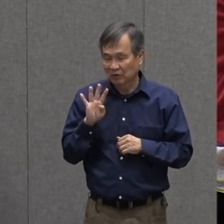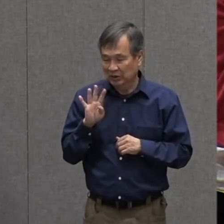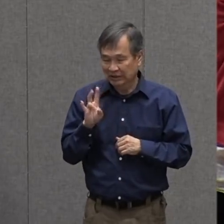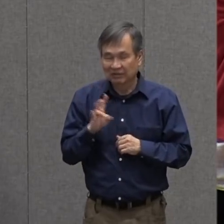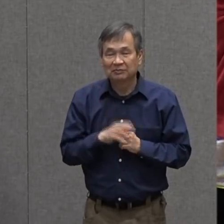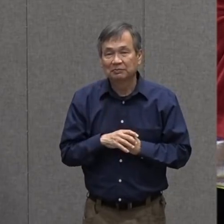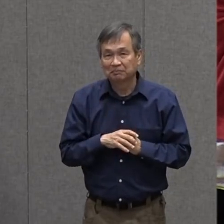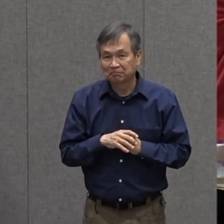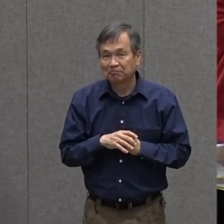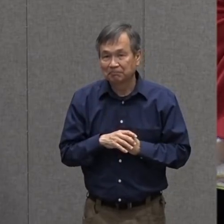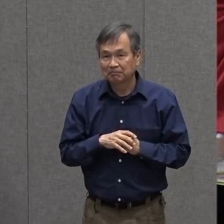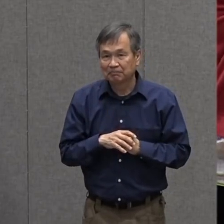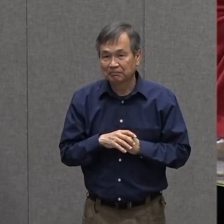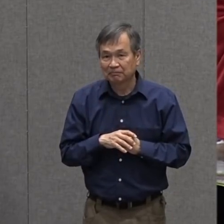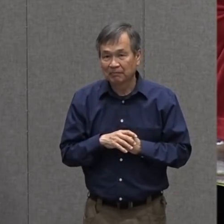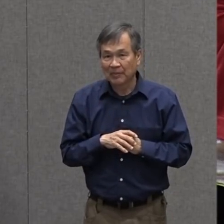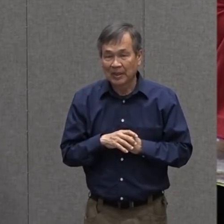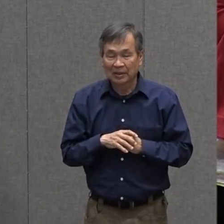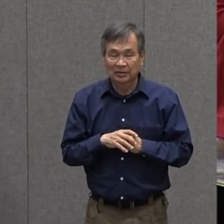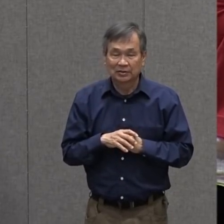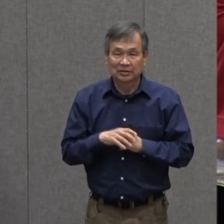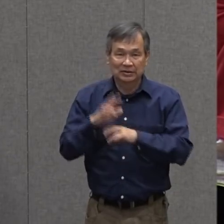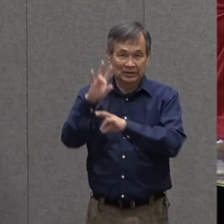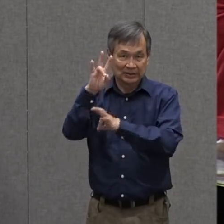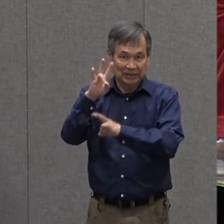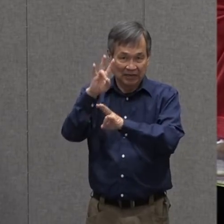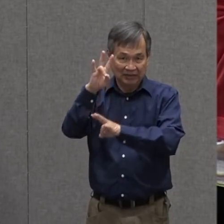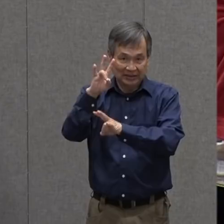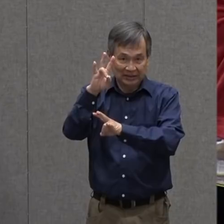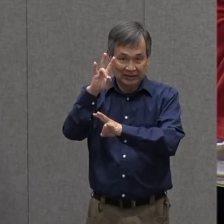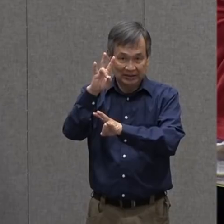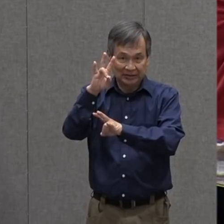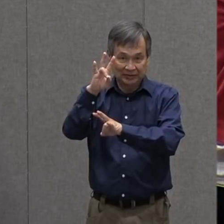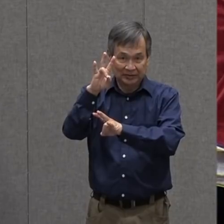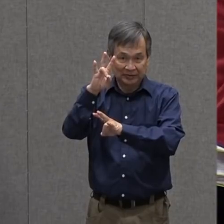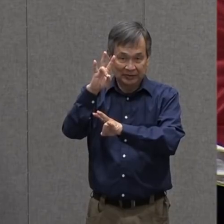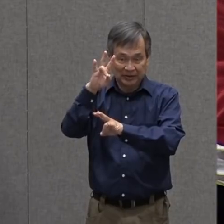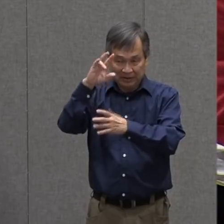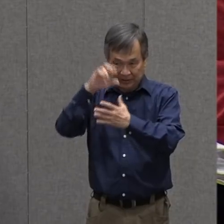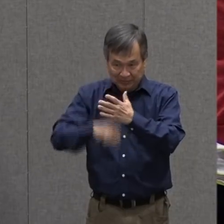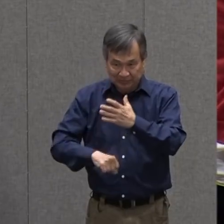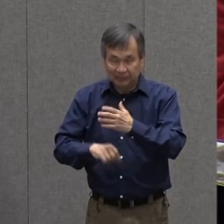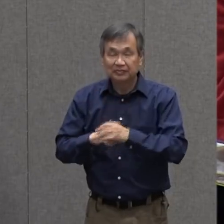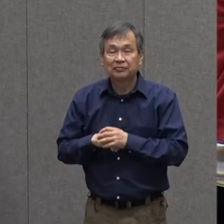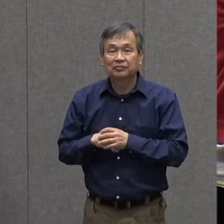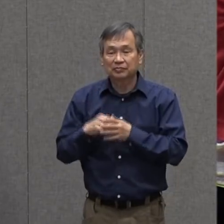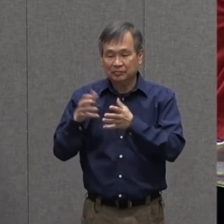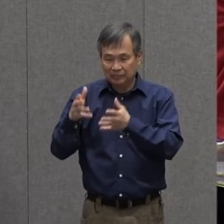So, if I have seven and I am taking away seven, I have nothing.